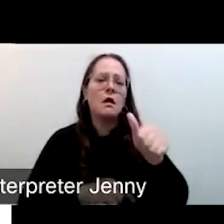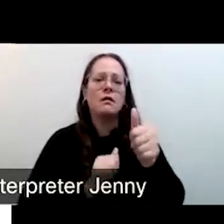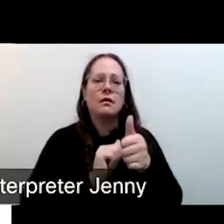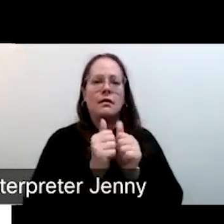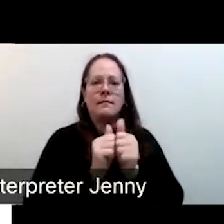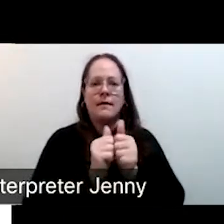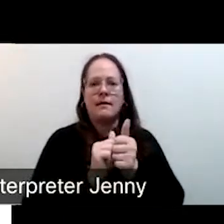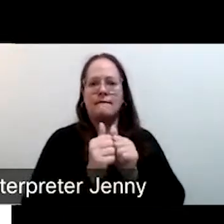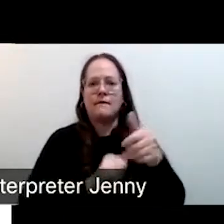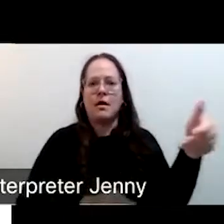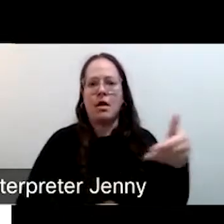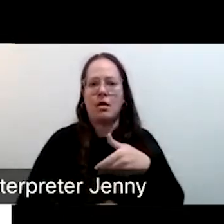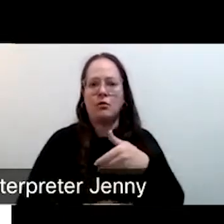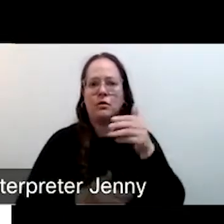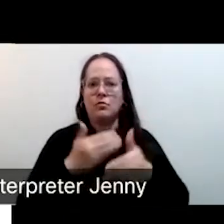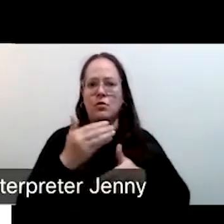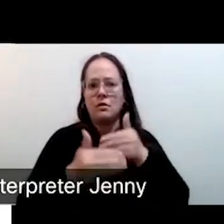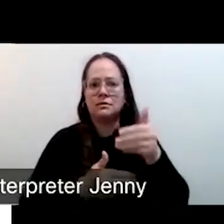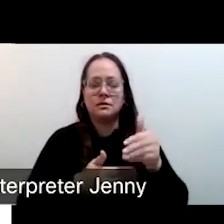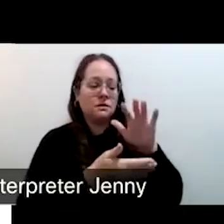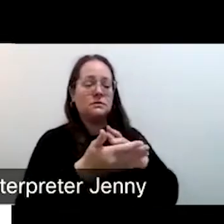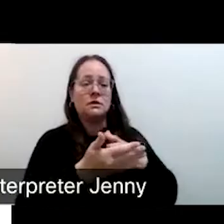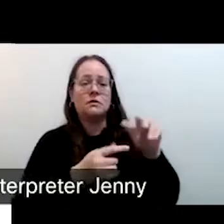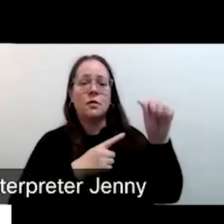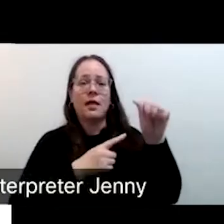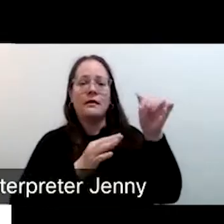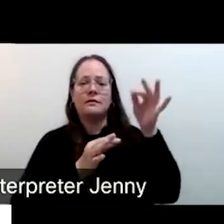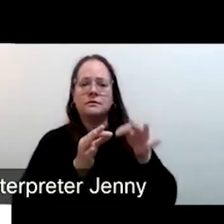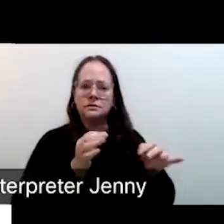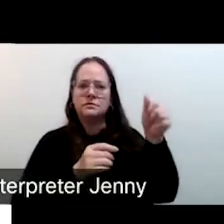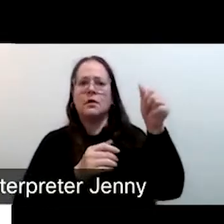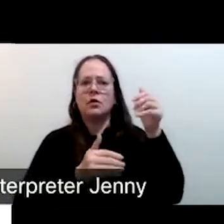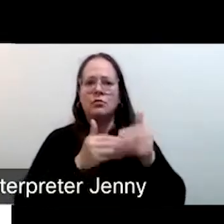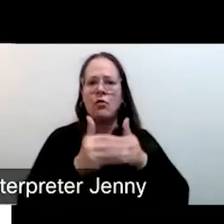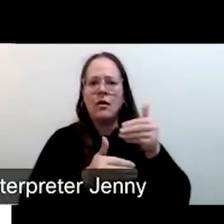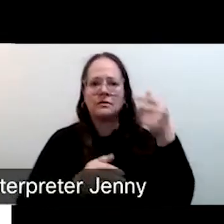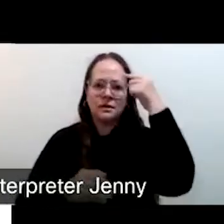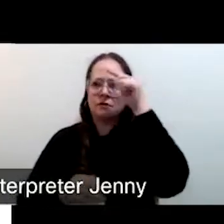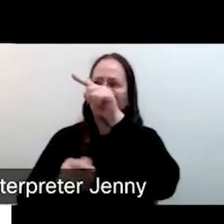Schedule A simplifies the hiring process for federal managers, which encourages them to